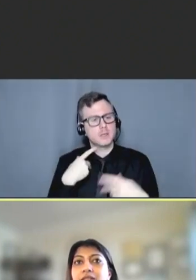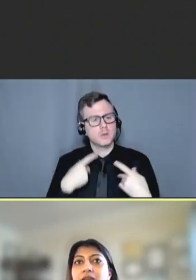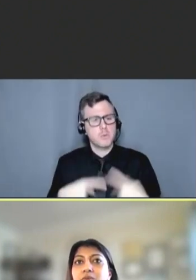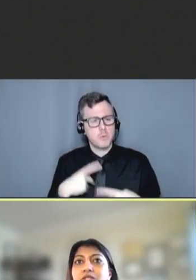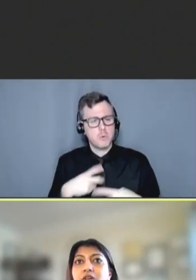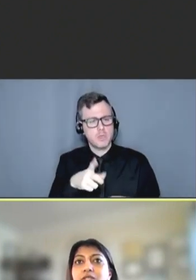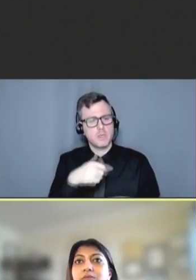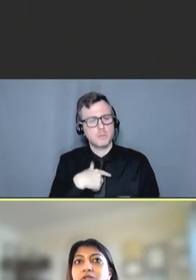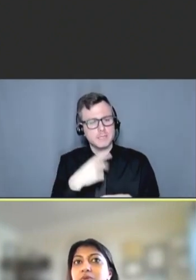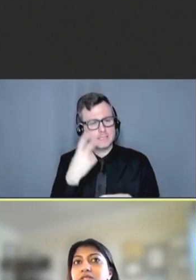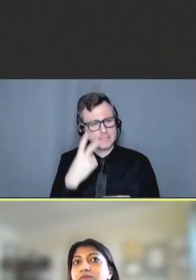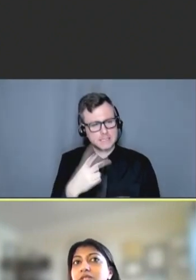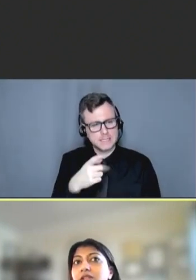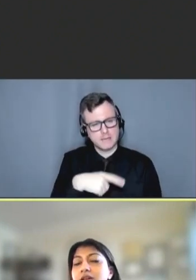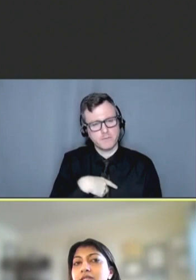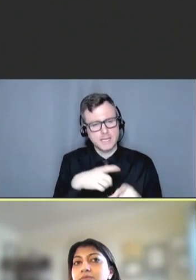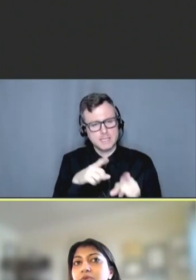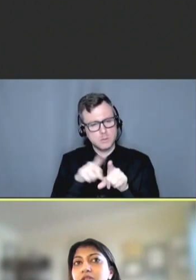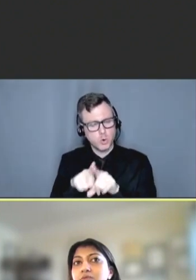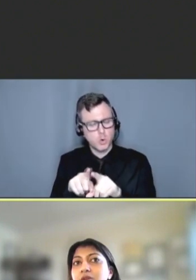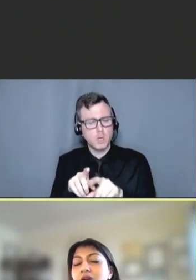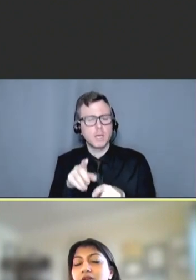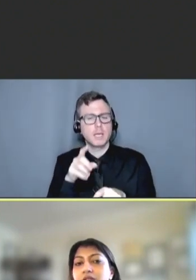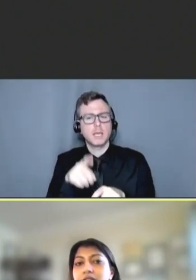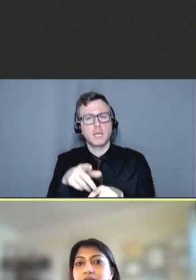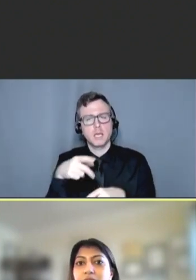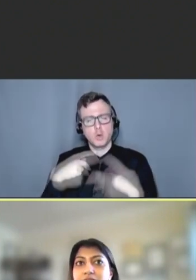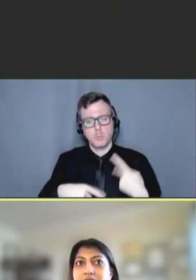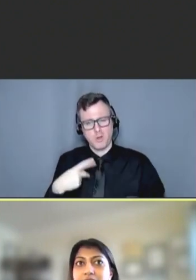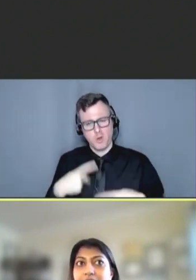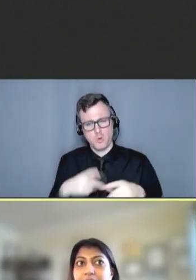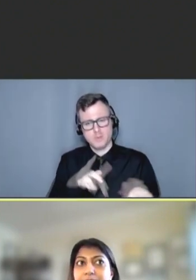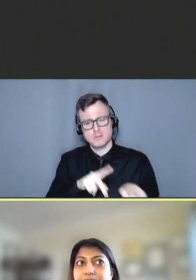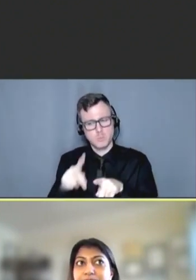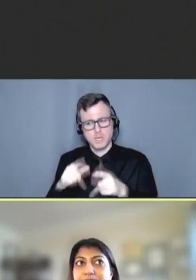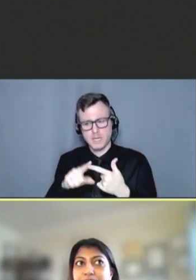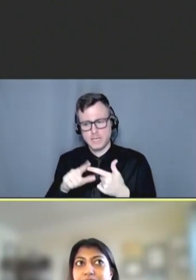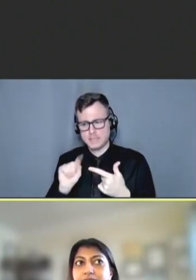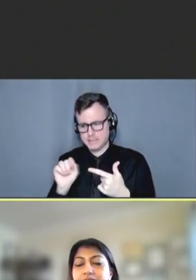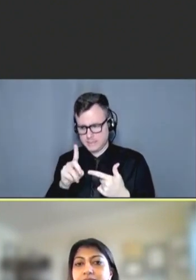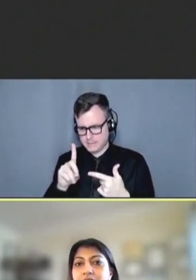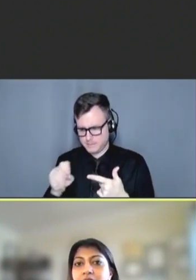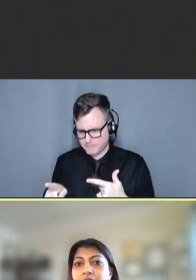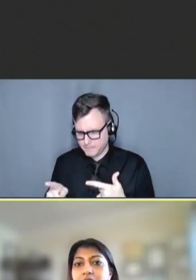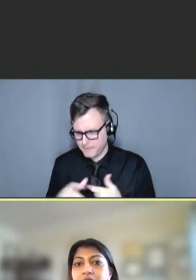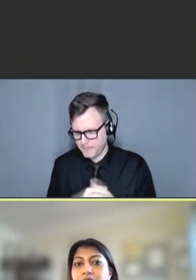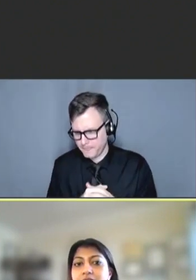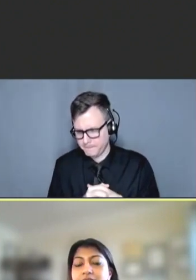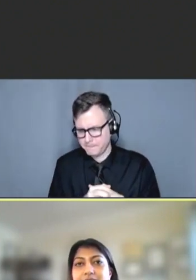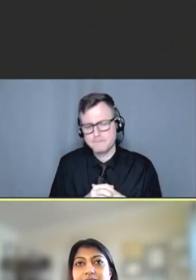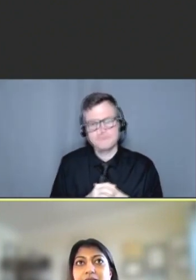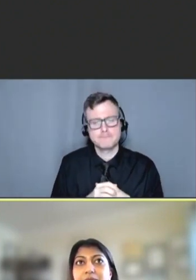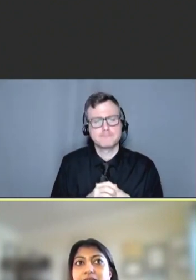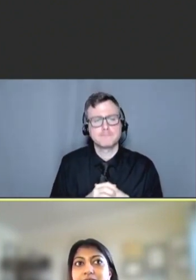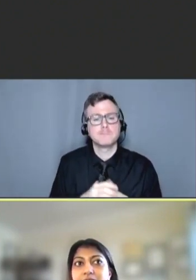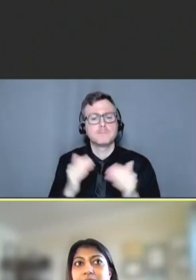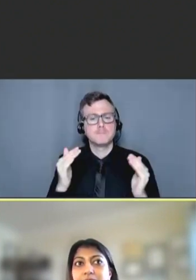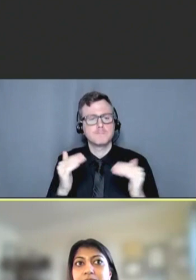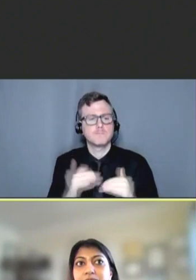And then we saw similar sorts of declines both in pneumococcal as well as Tdap. Next slide, please.